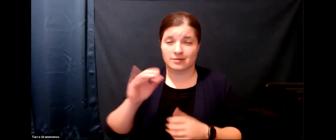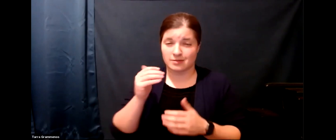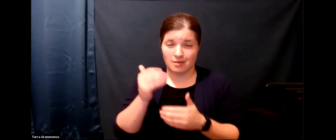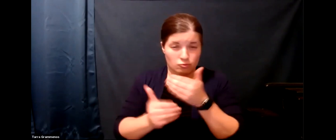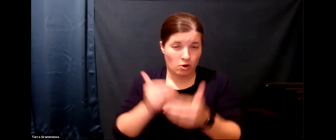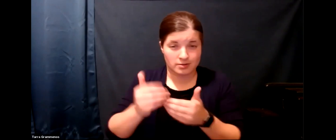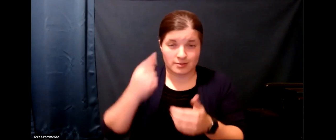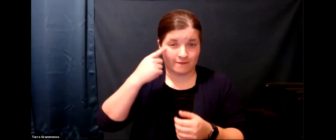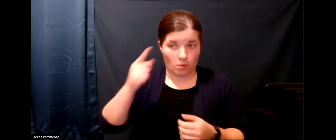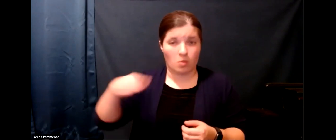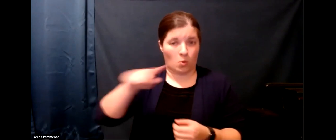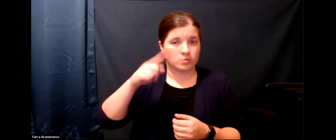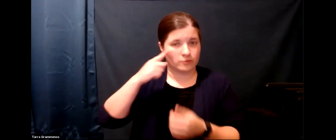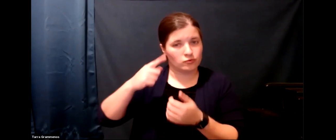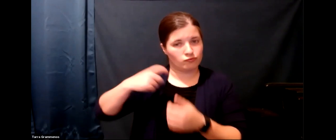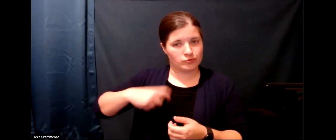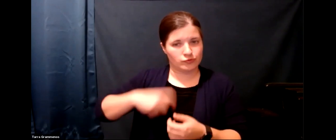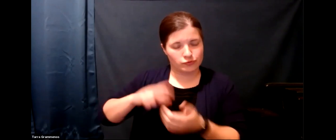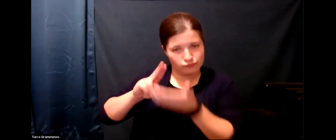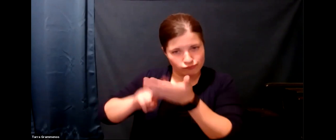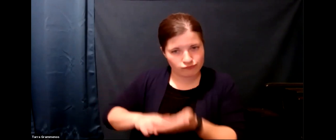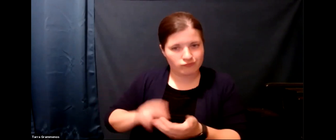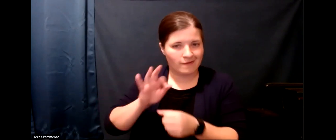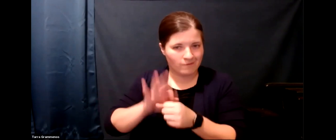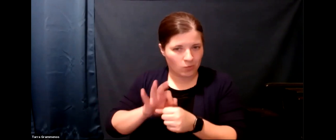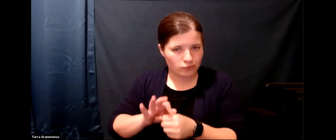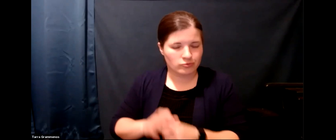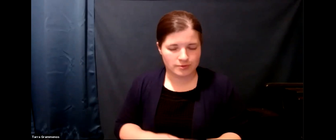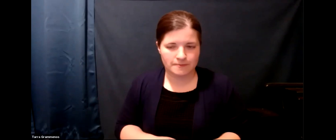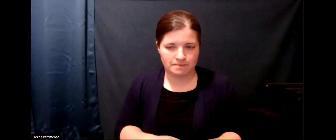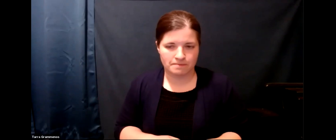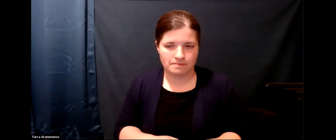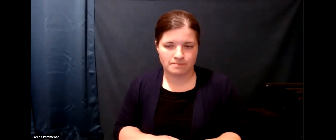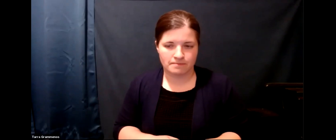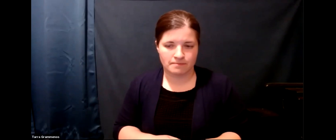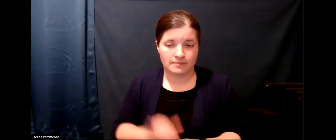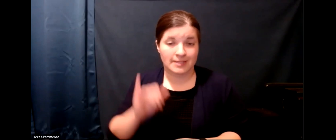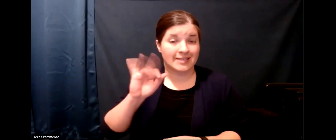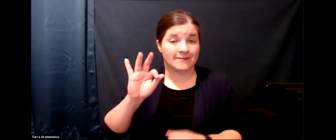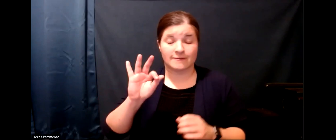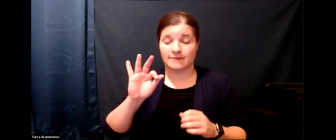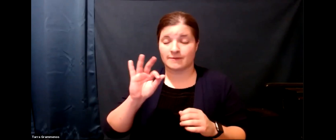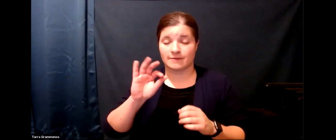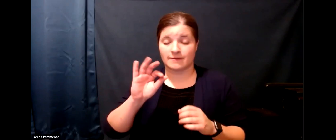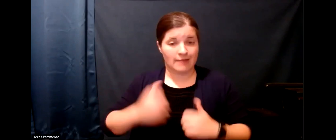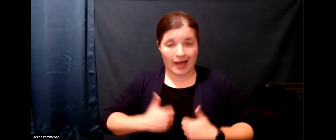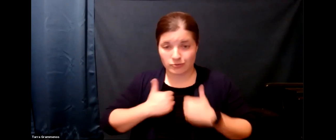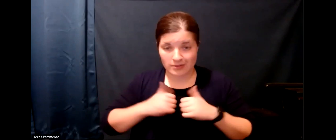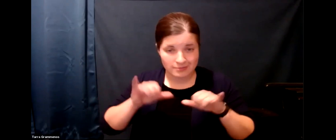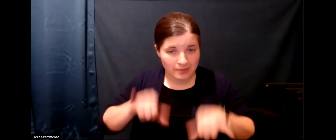voters that we can find in the system. If there's no address changes, if there are no name